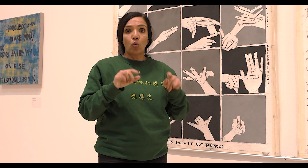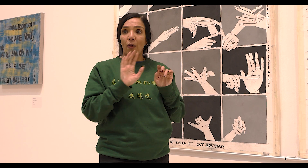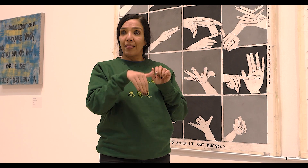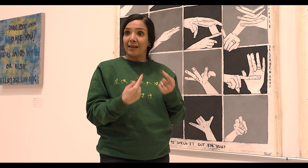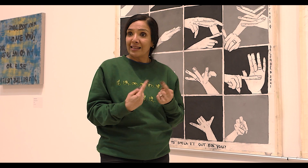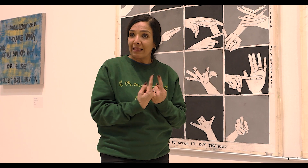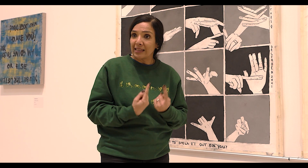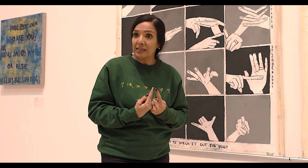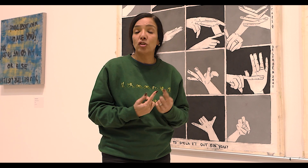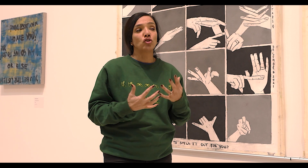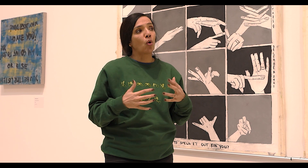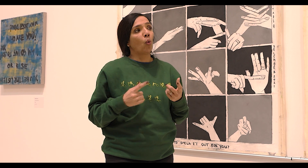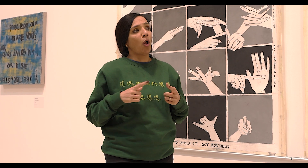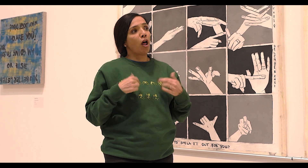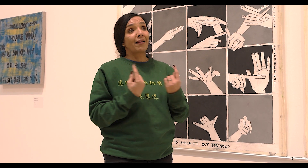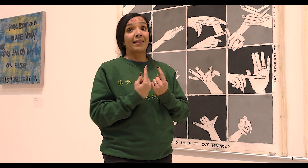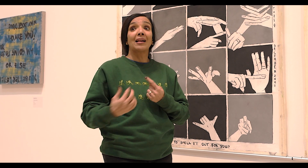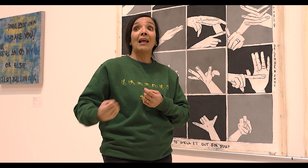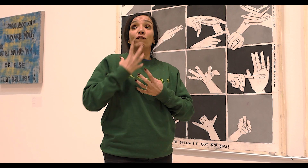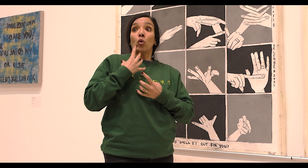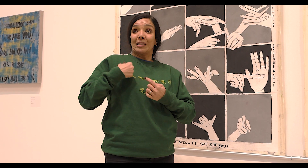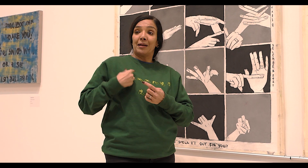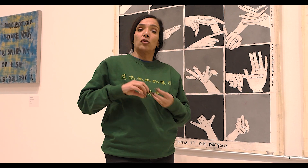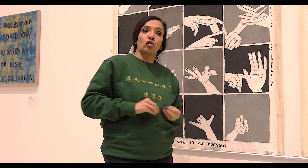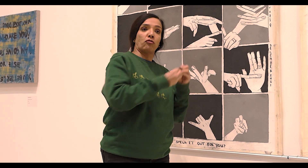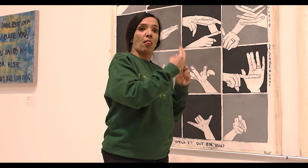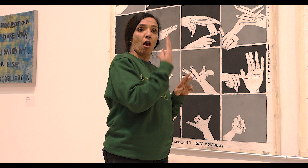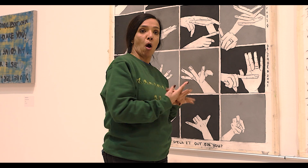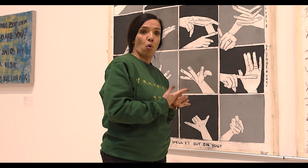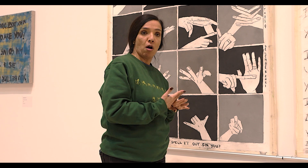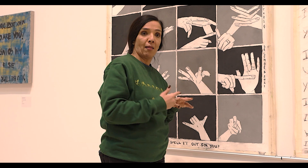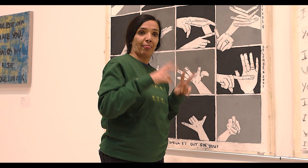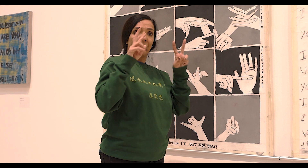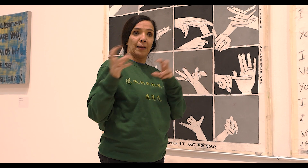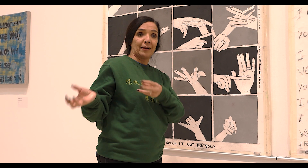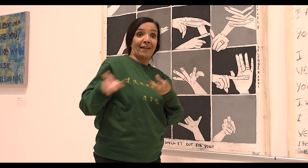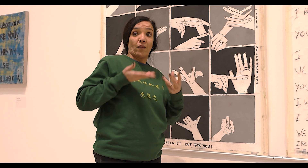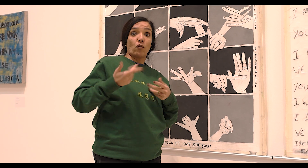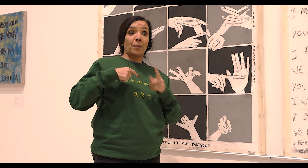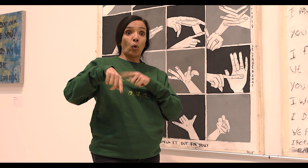and the arguments around that, so, there were many things that influenced me to create this.